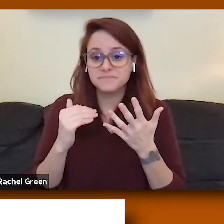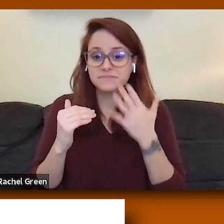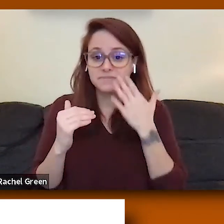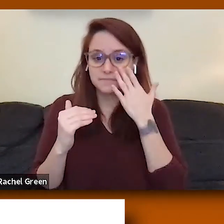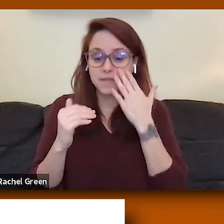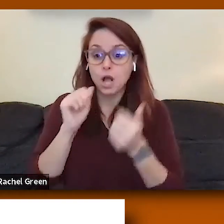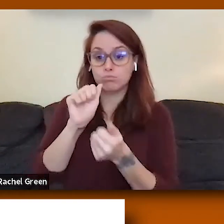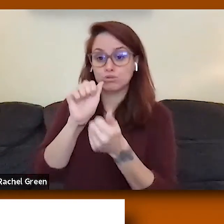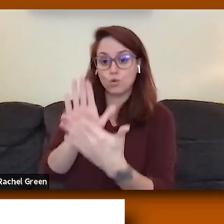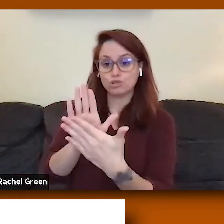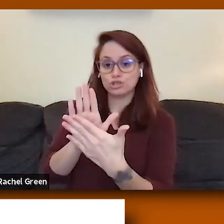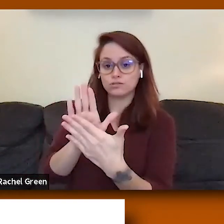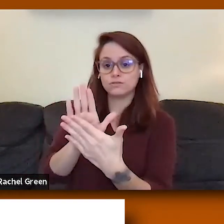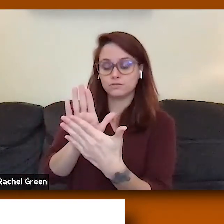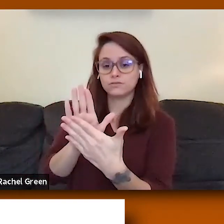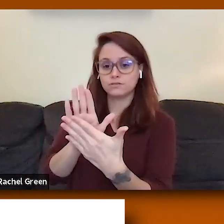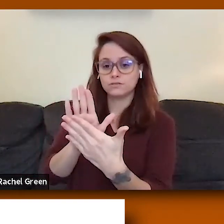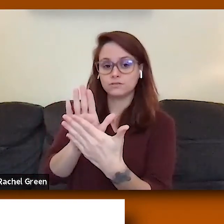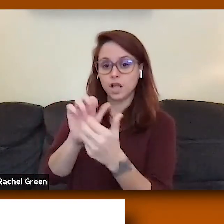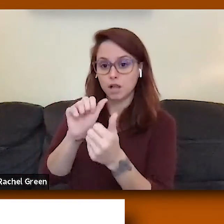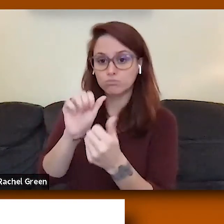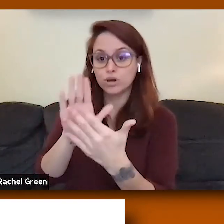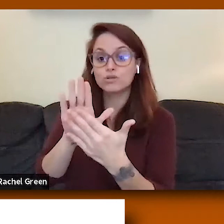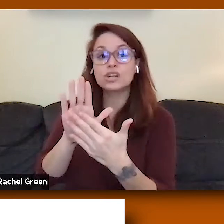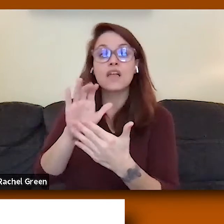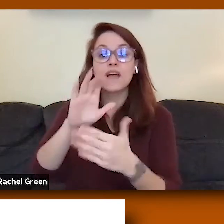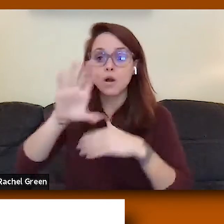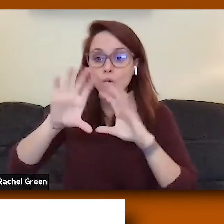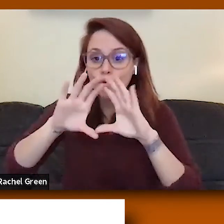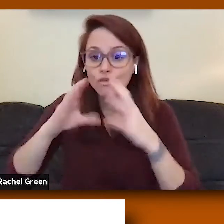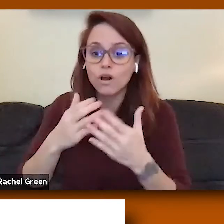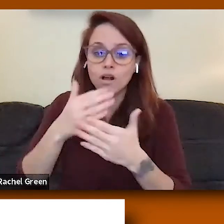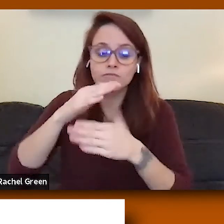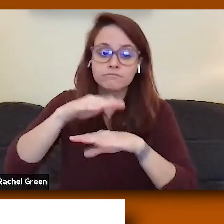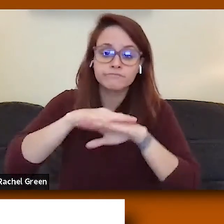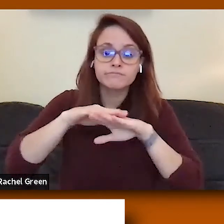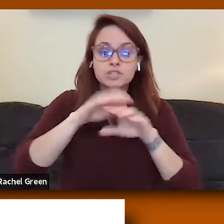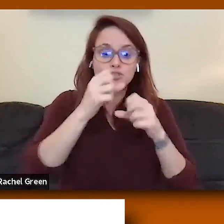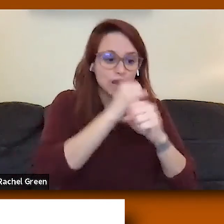Next one is approach. Is the overall strategy, methodology, and analysis,